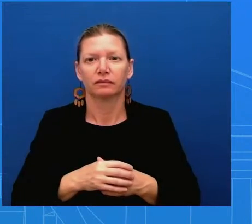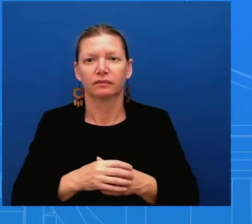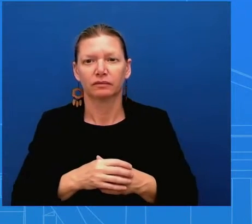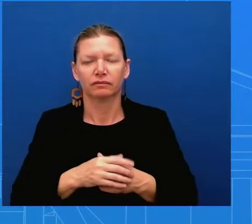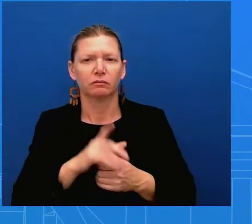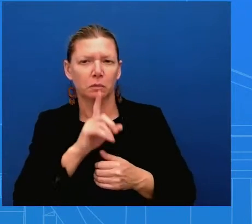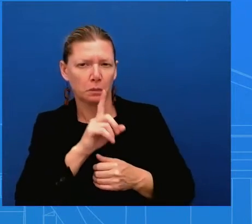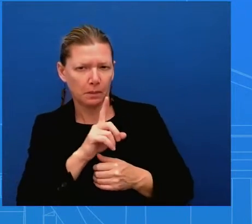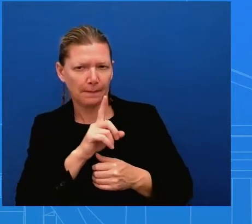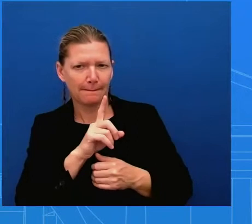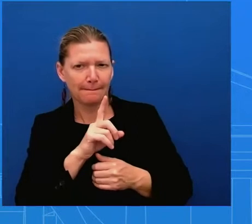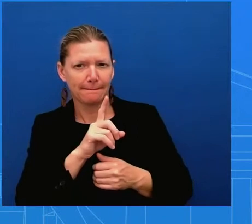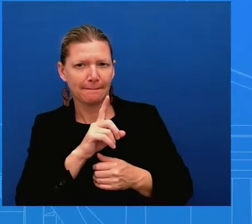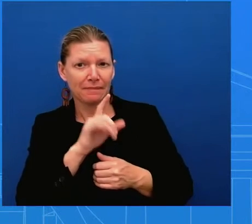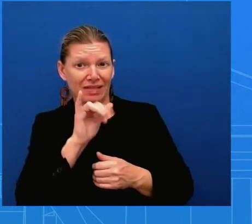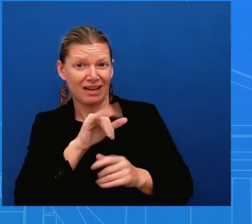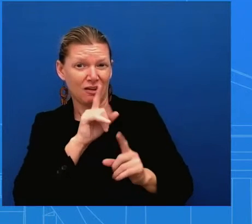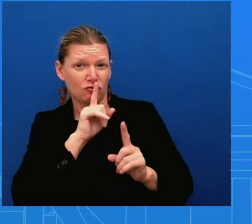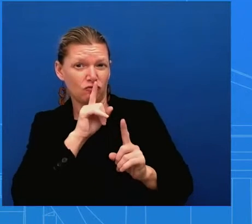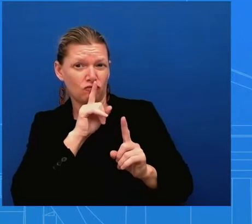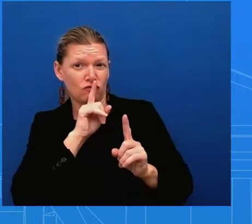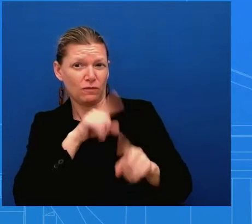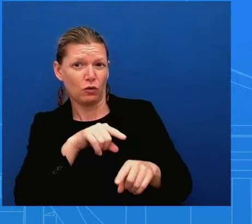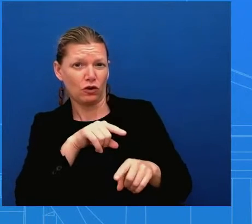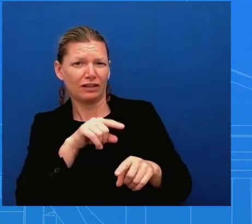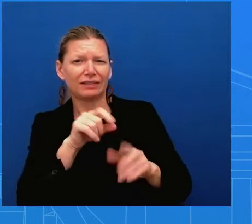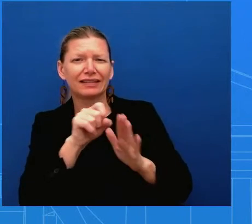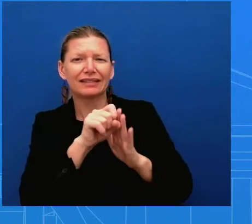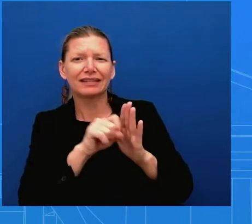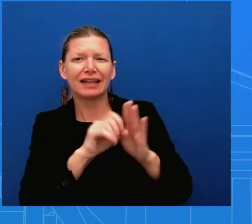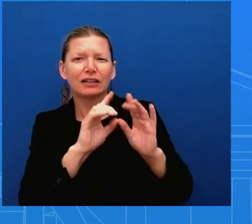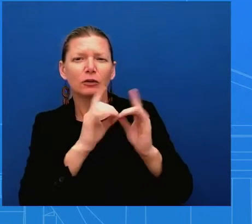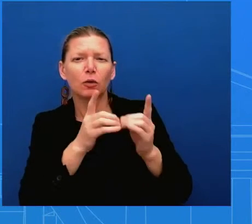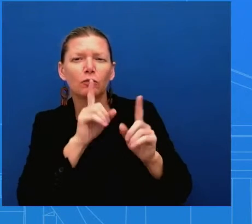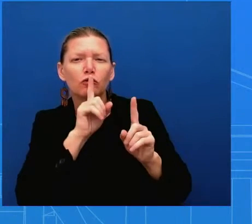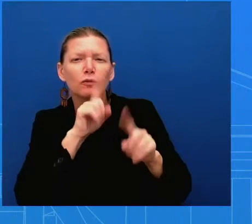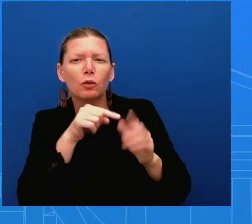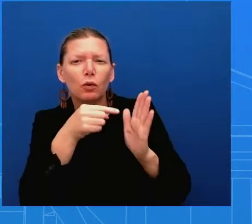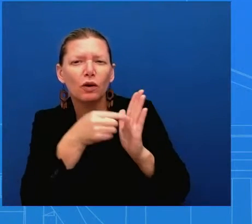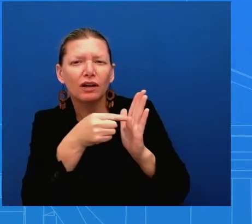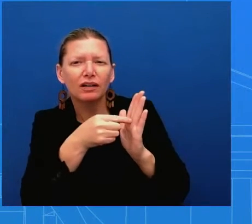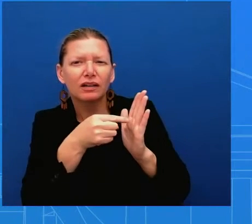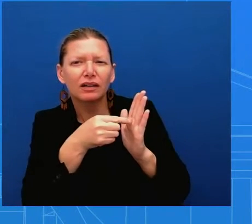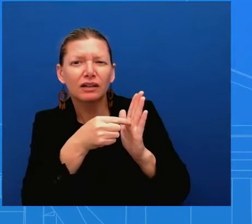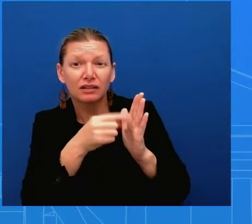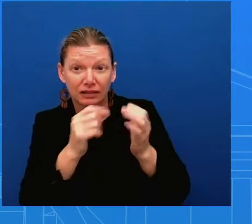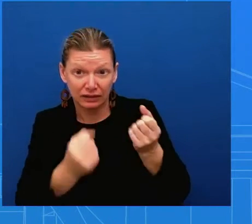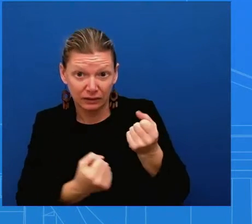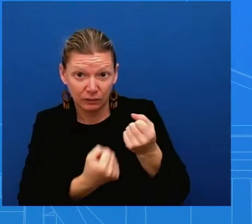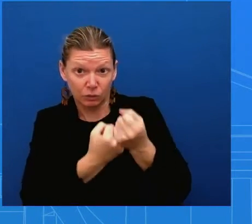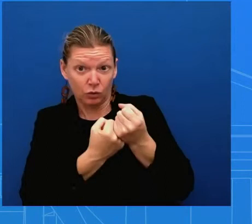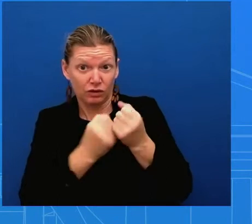what President is -- what the President is doing? Or is it giving him pause? Wh- -- what did he think of the report